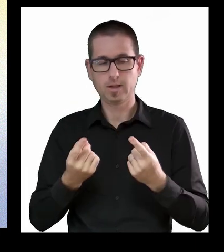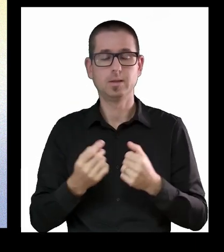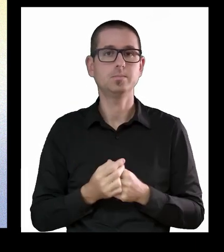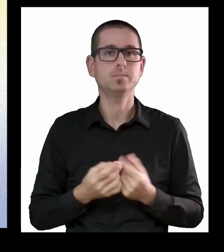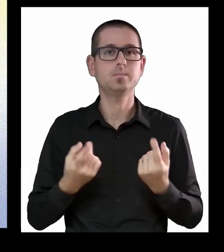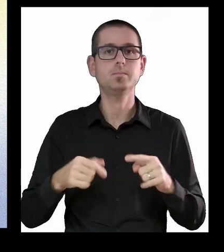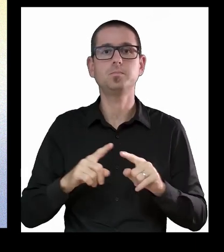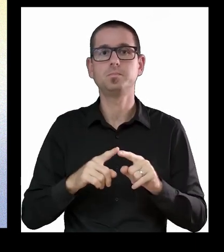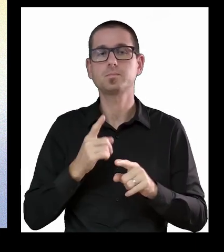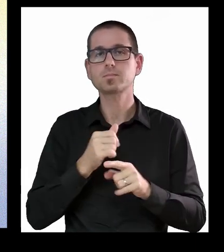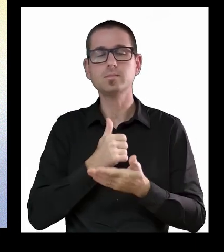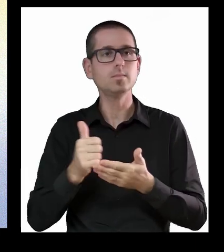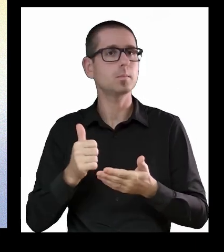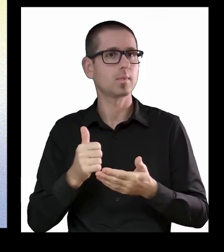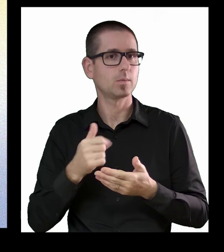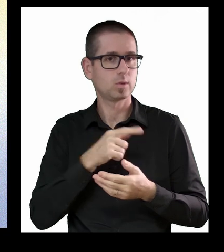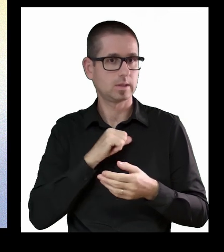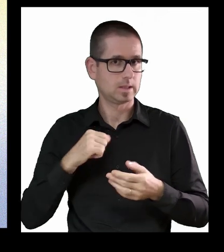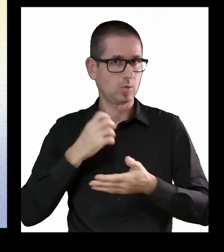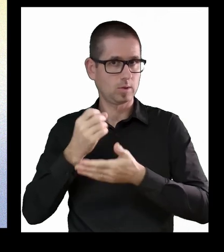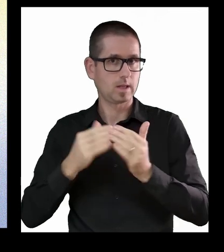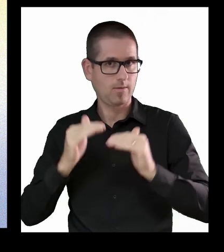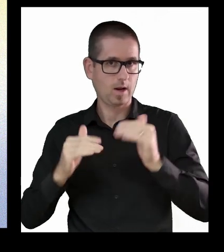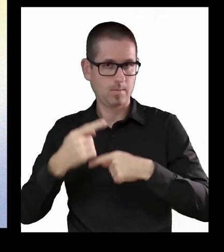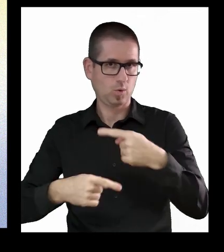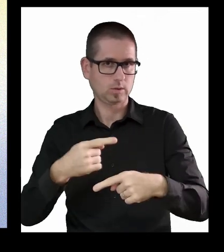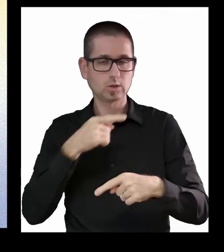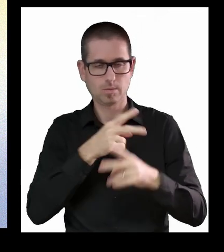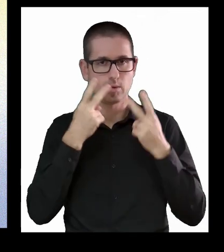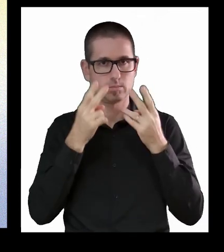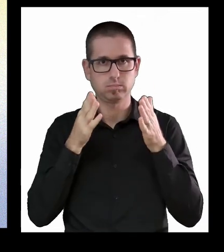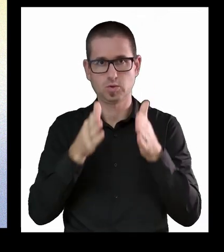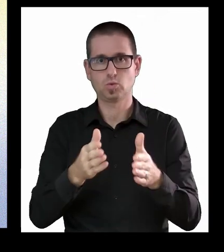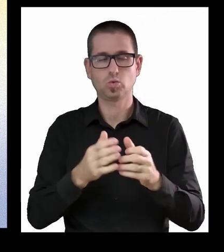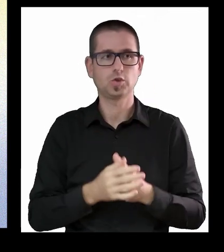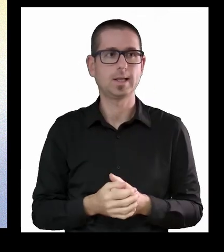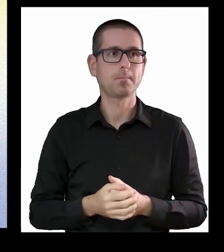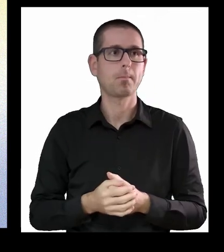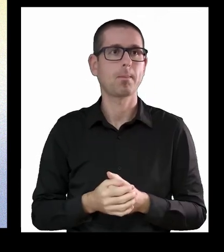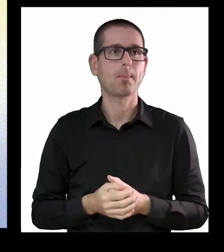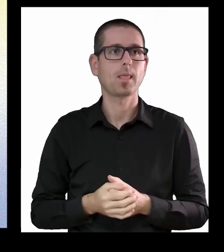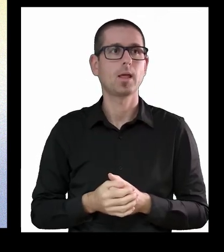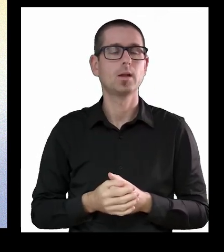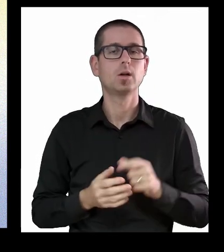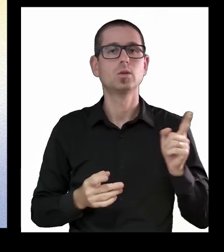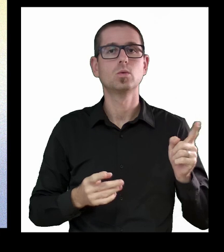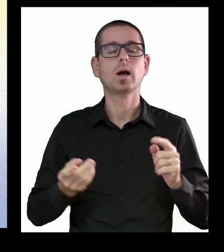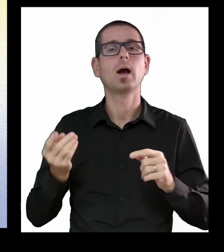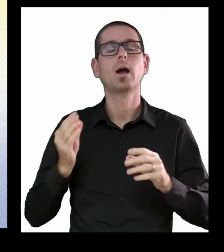self ablation tools. As you see, it's here just and in this self ablation tools you enter your information and